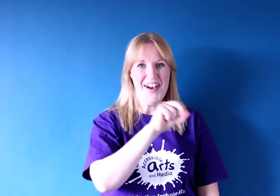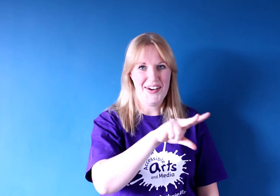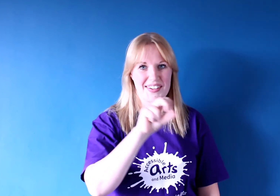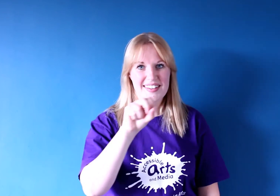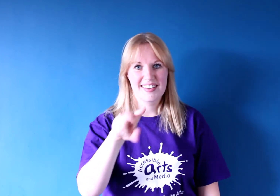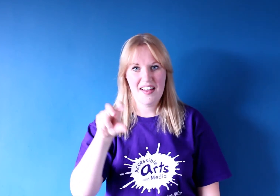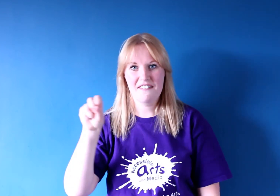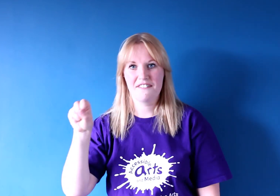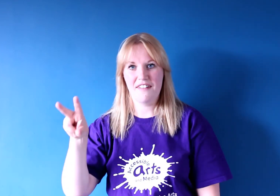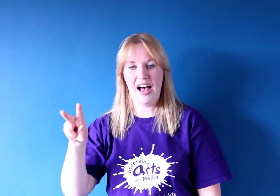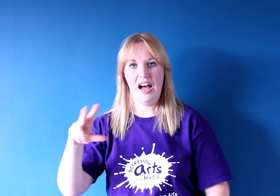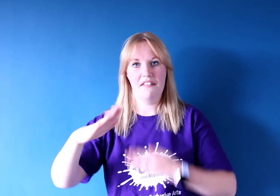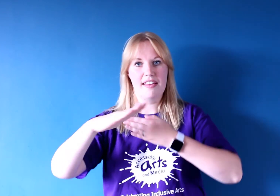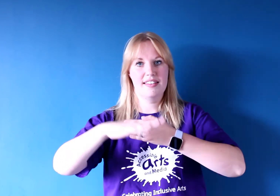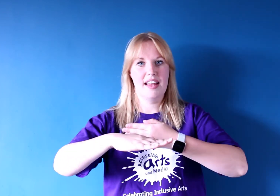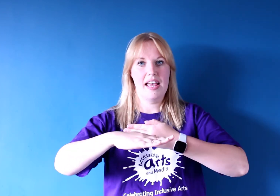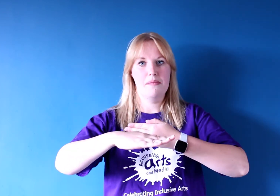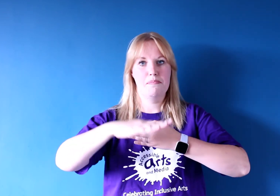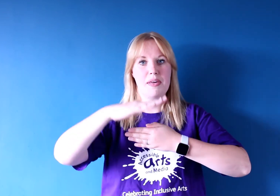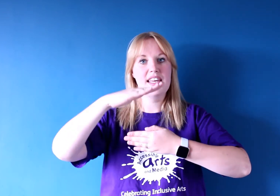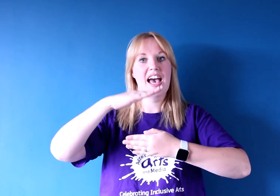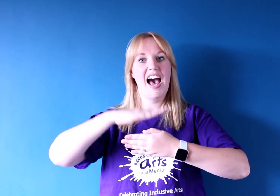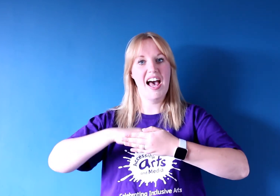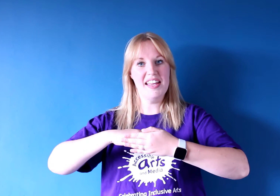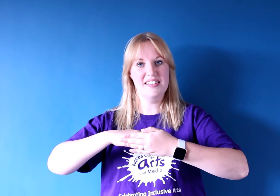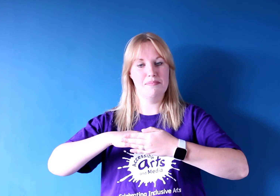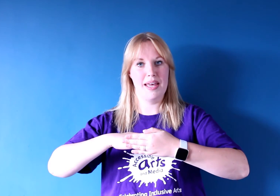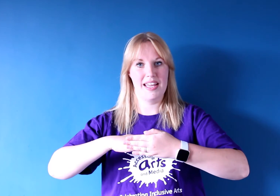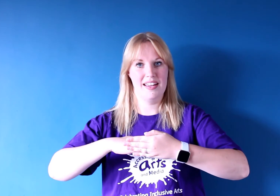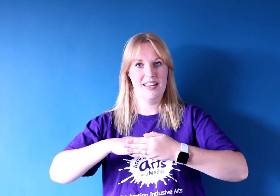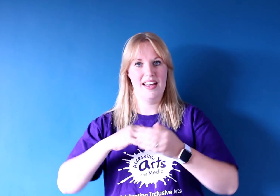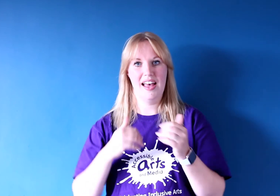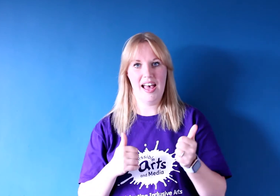On safari, stay behind me.